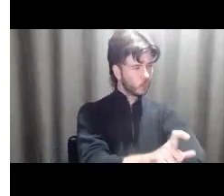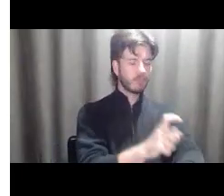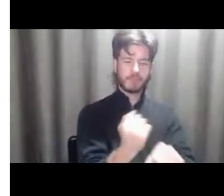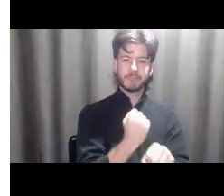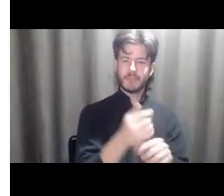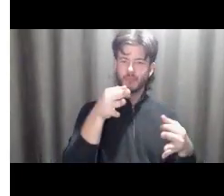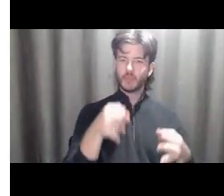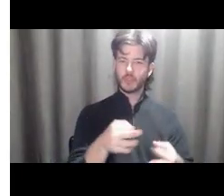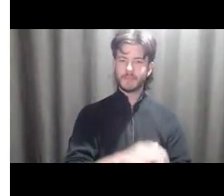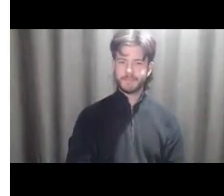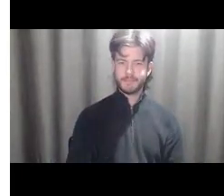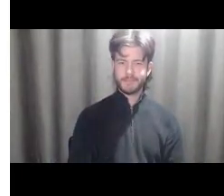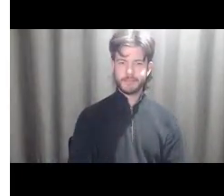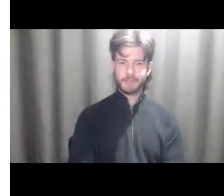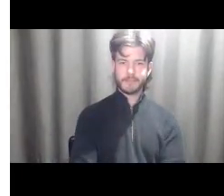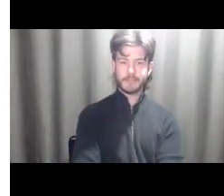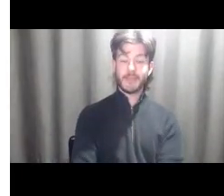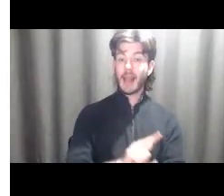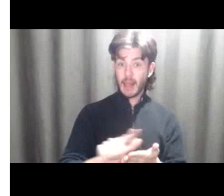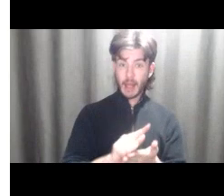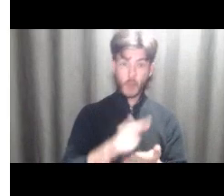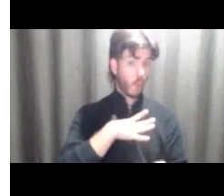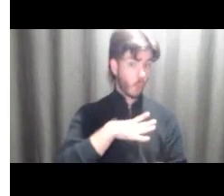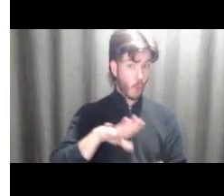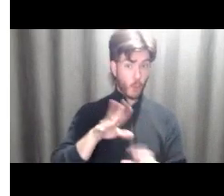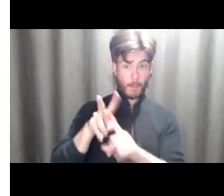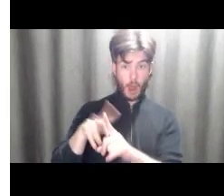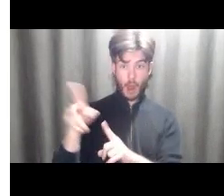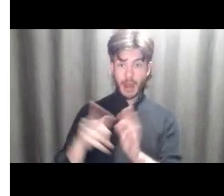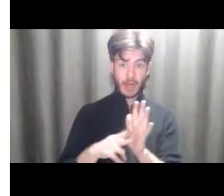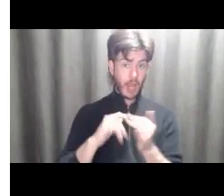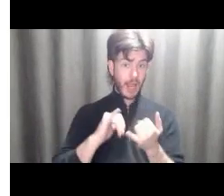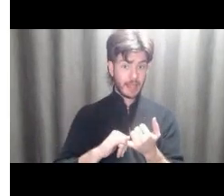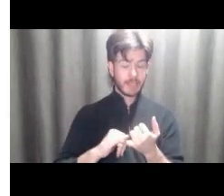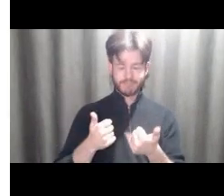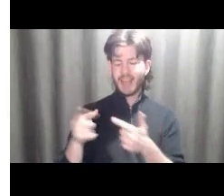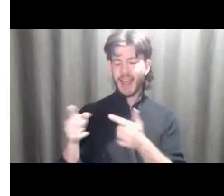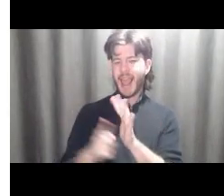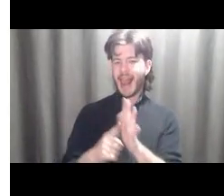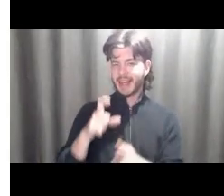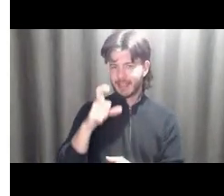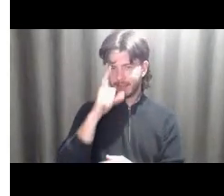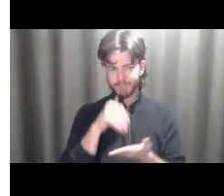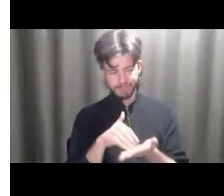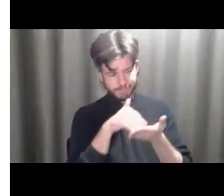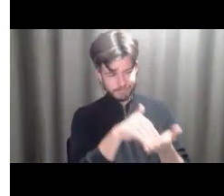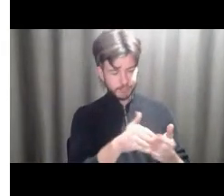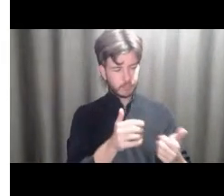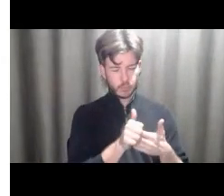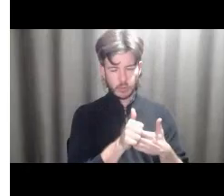And if they do want to apply, the local area coordinator can guide them through the steps and the paperwork so that